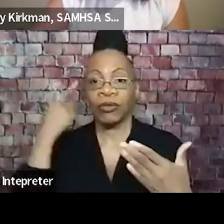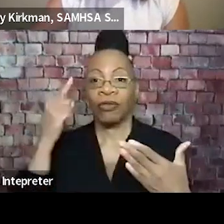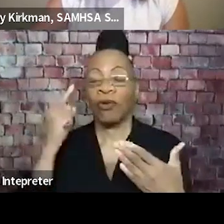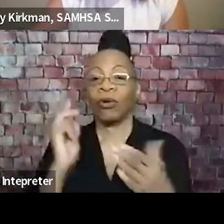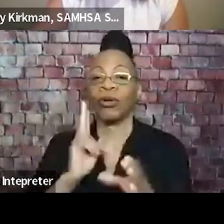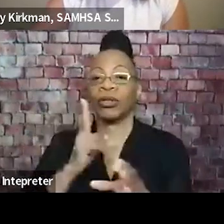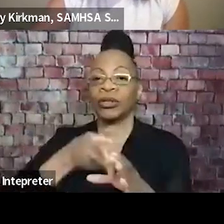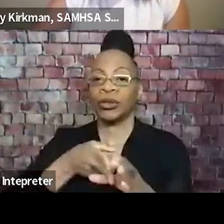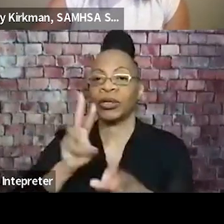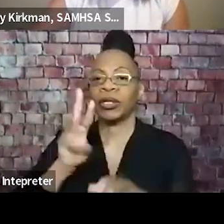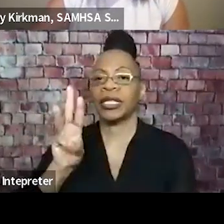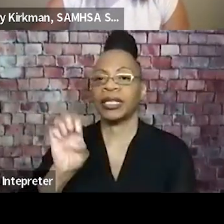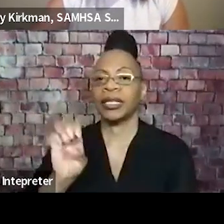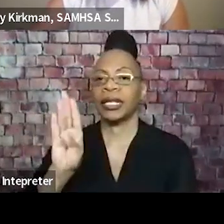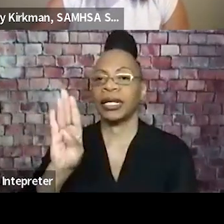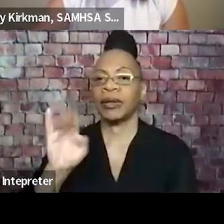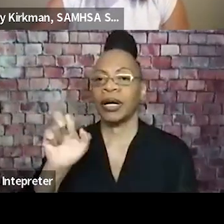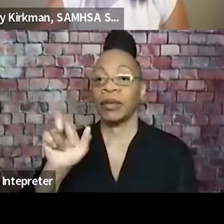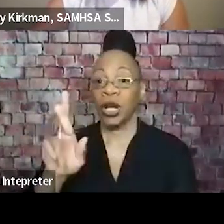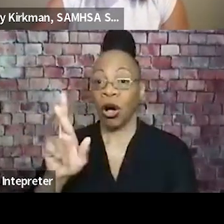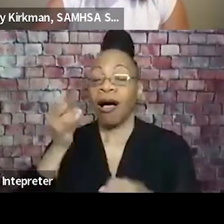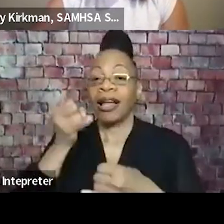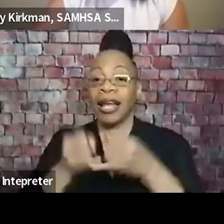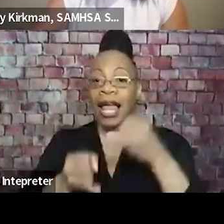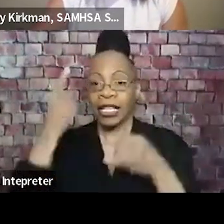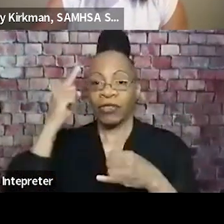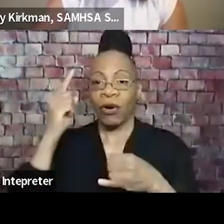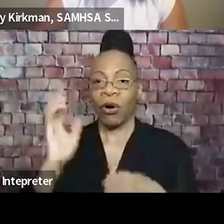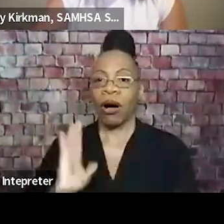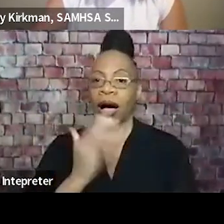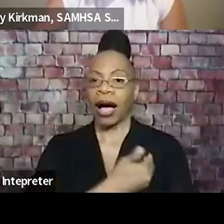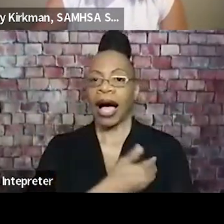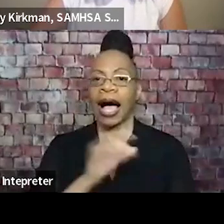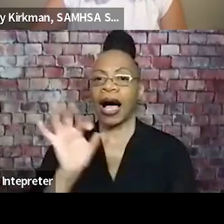This is the last one for our fiscal year. We'll start up our next series, I believe in October.